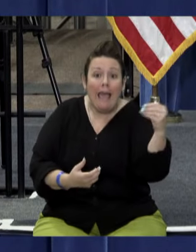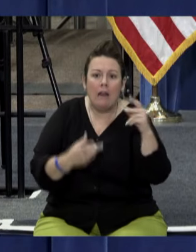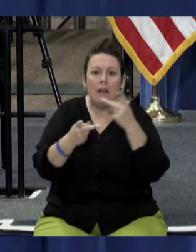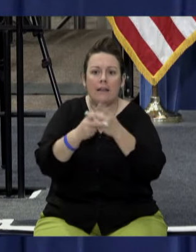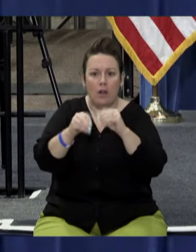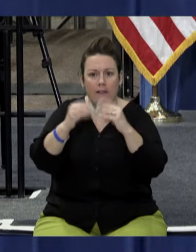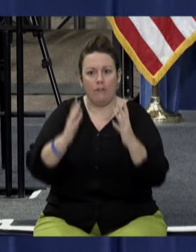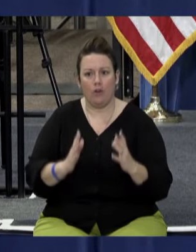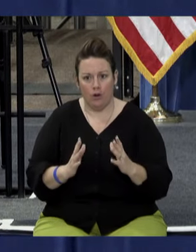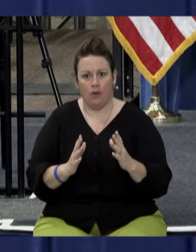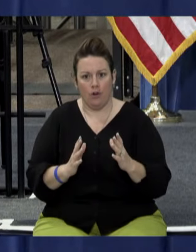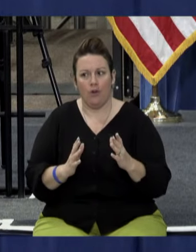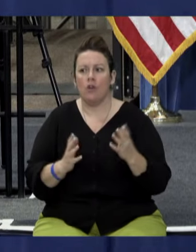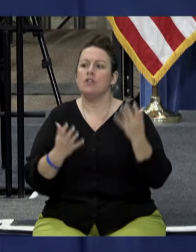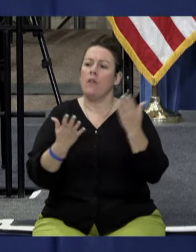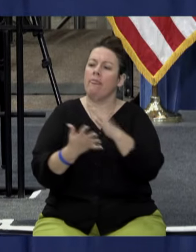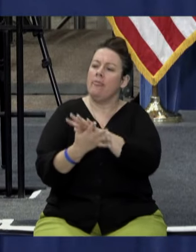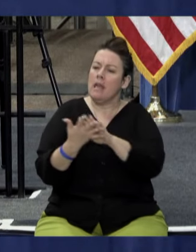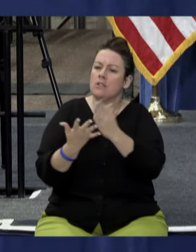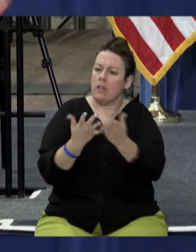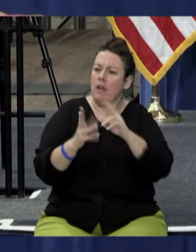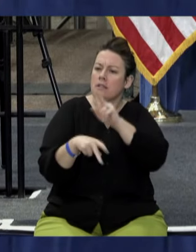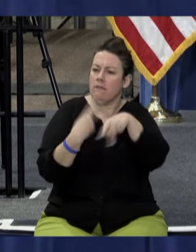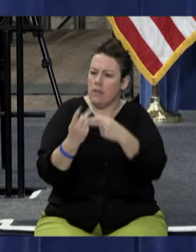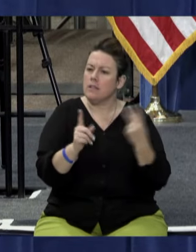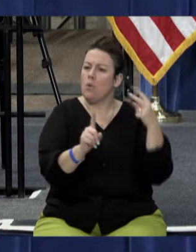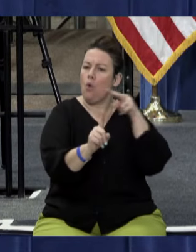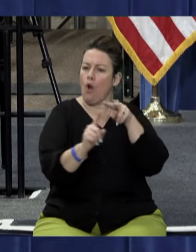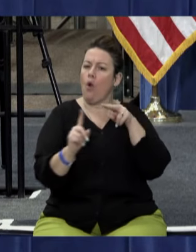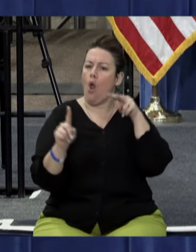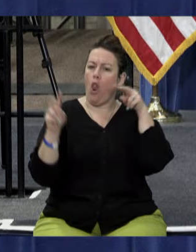kind of things that we're looking at as we move forward. There's a lot more that we can do. And